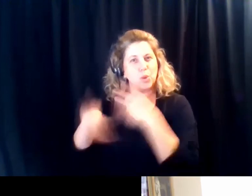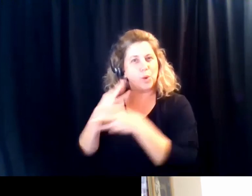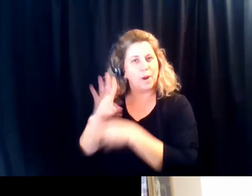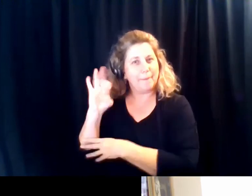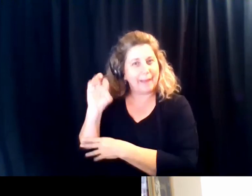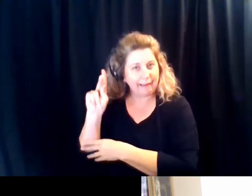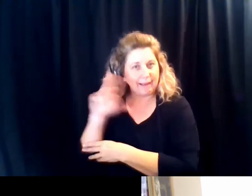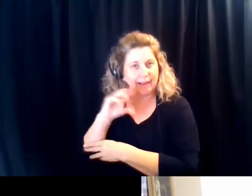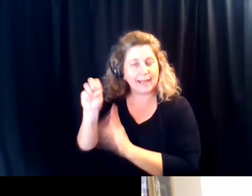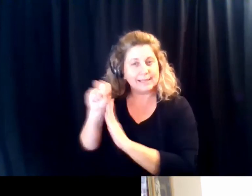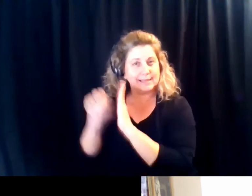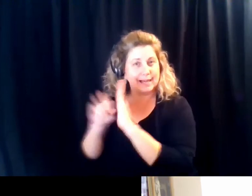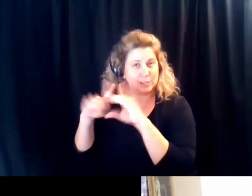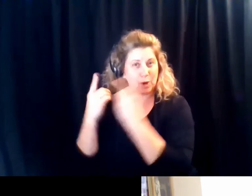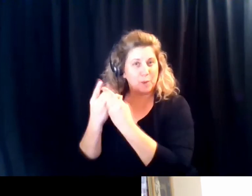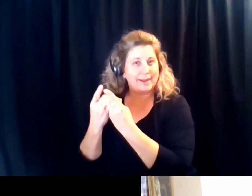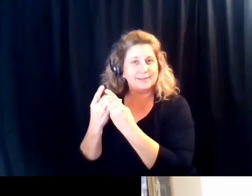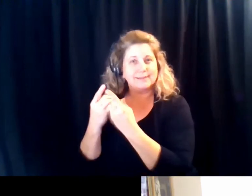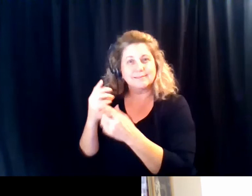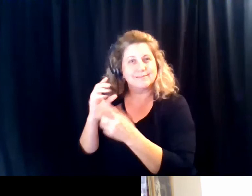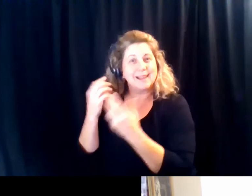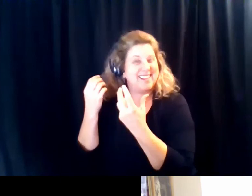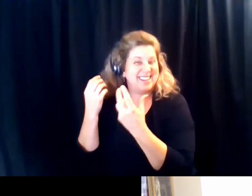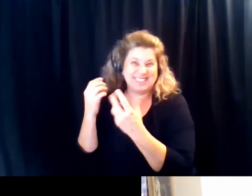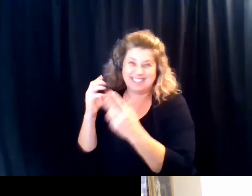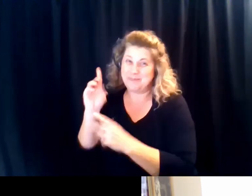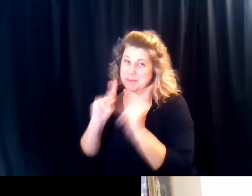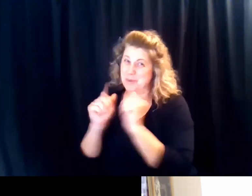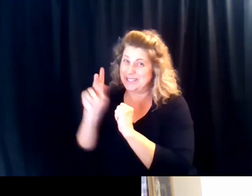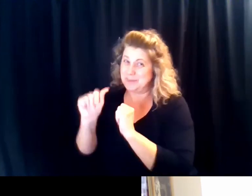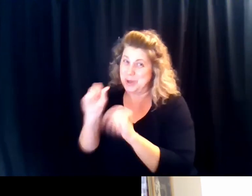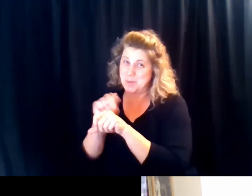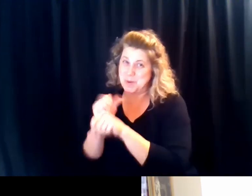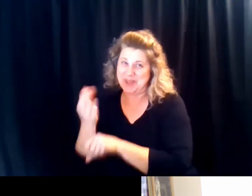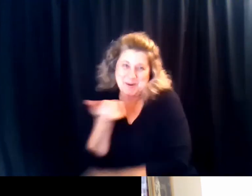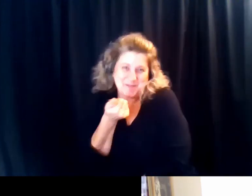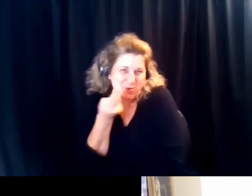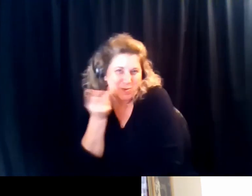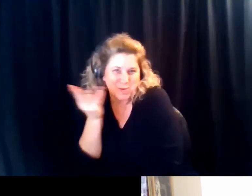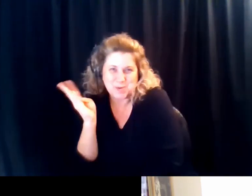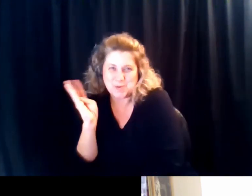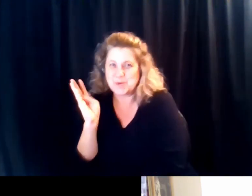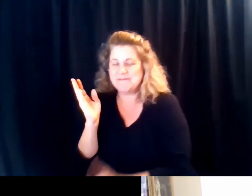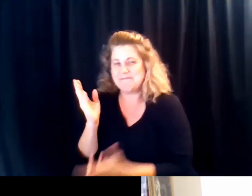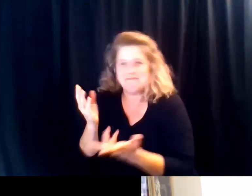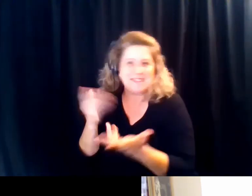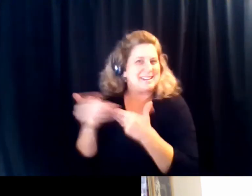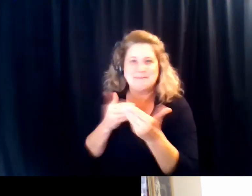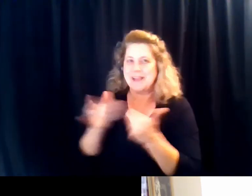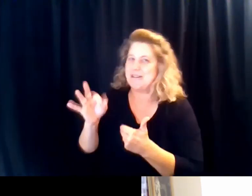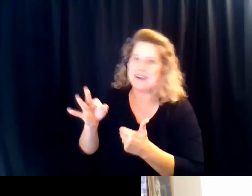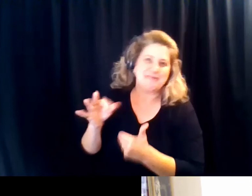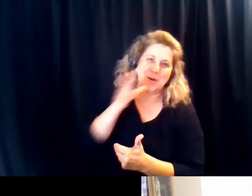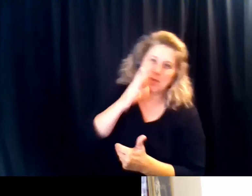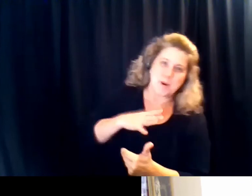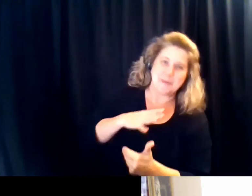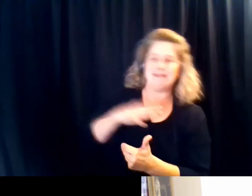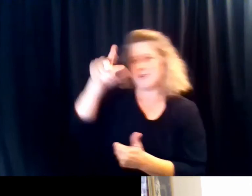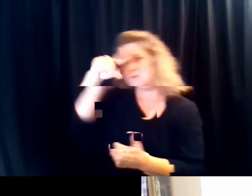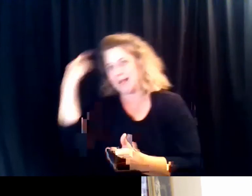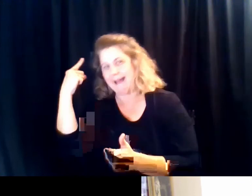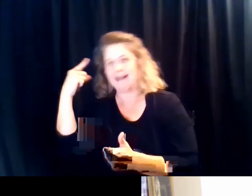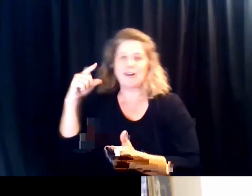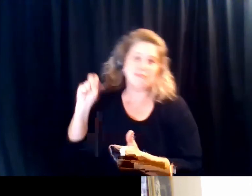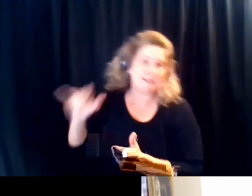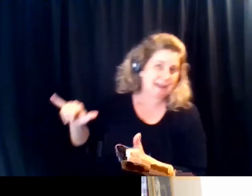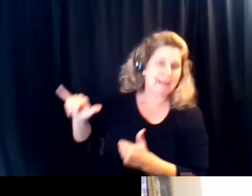Judith Heumann: By feeling good about our contributions from living in and working in communities where disability is